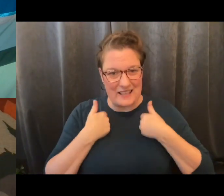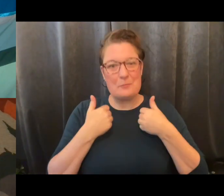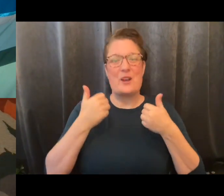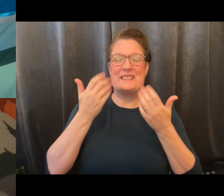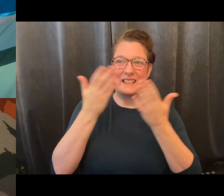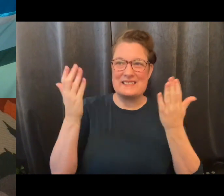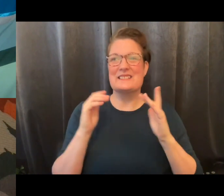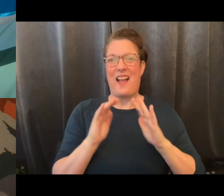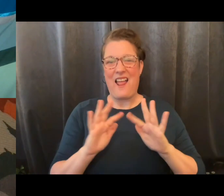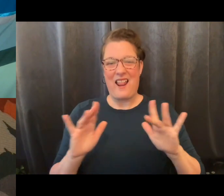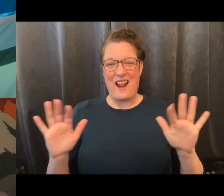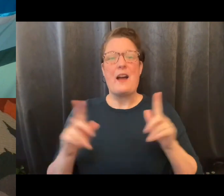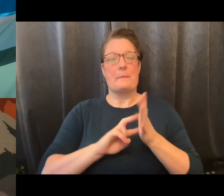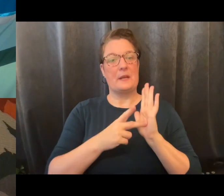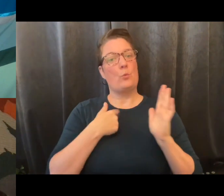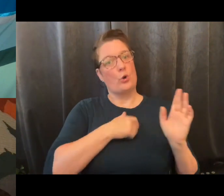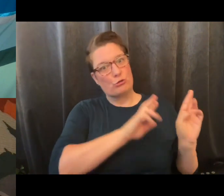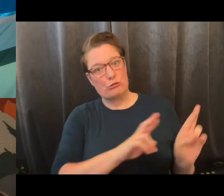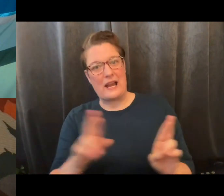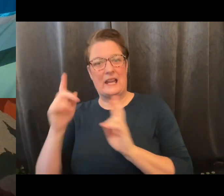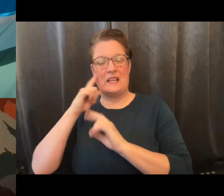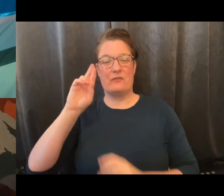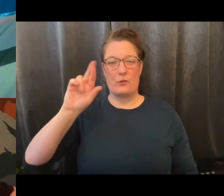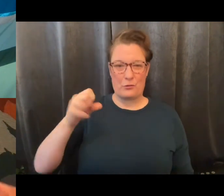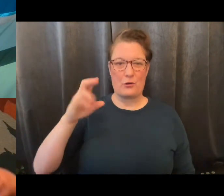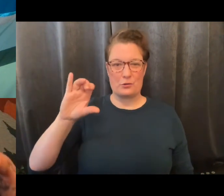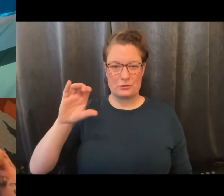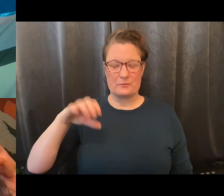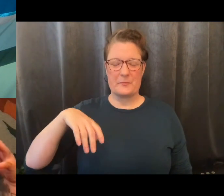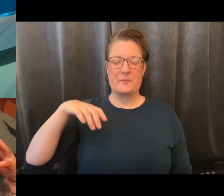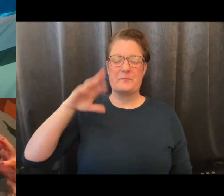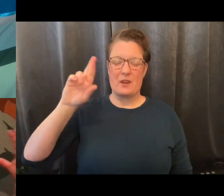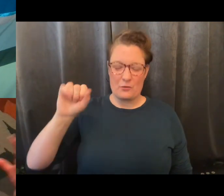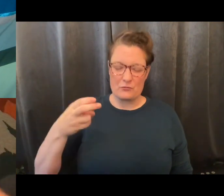Rosh Hashanah with like, just so much of that integrated power and just in